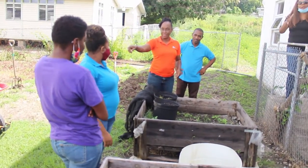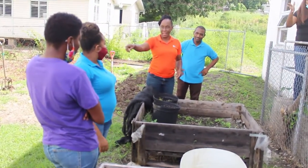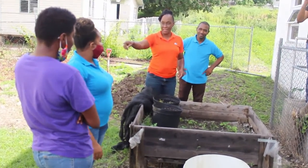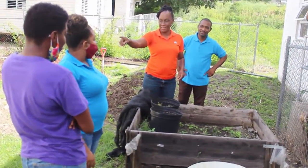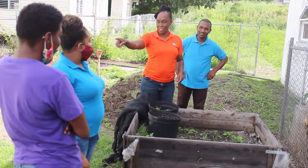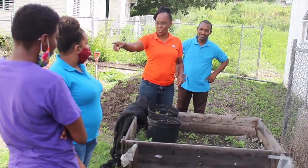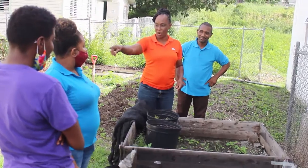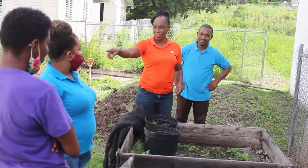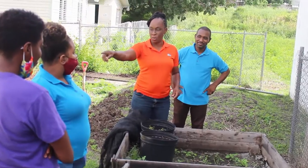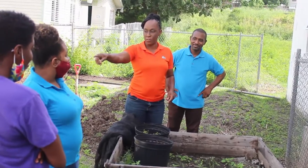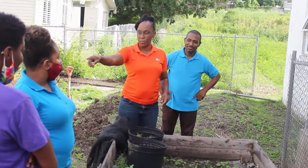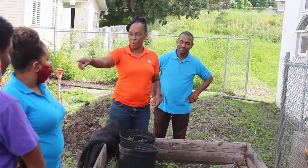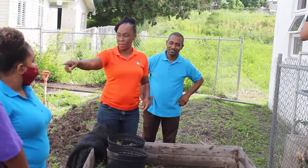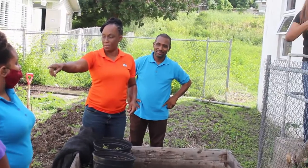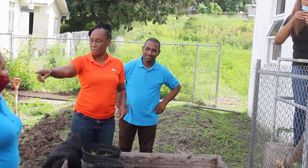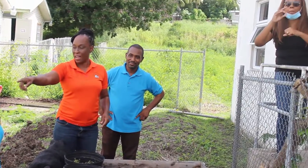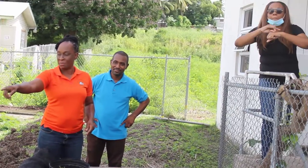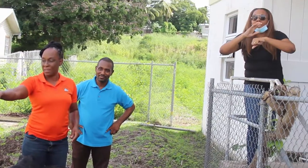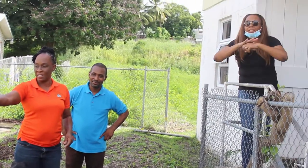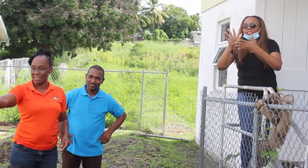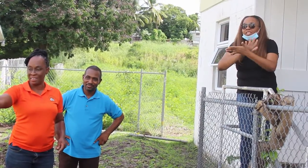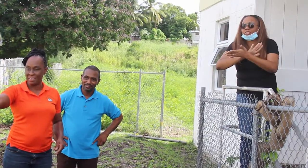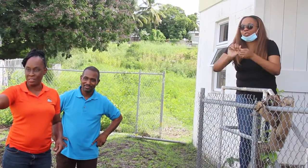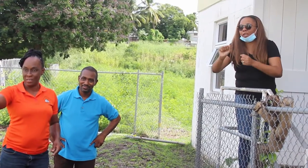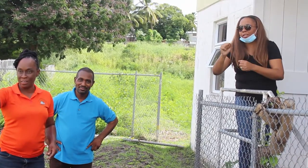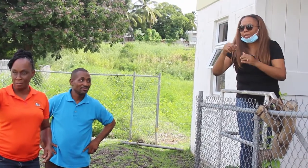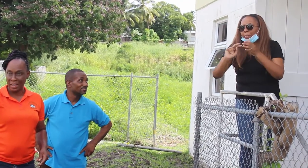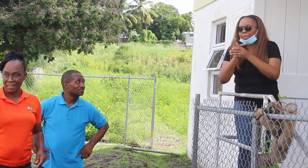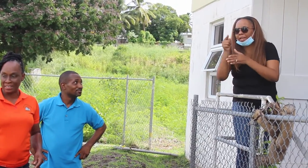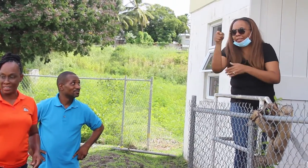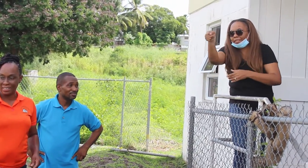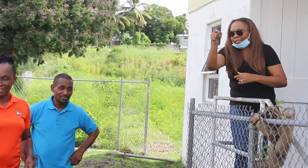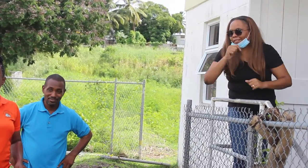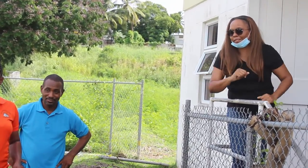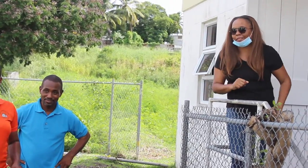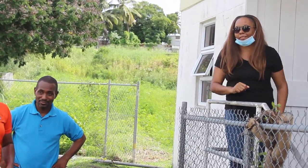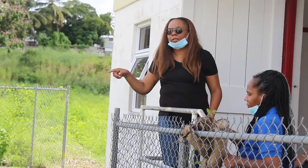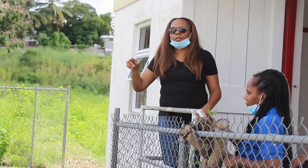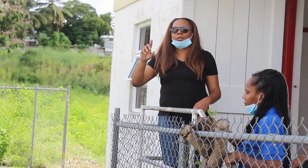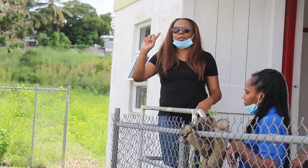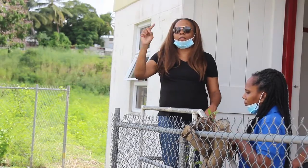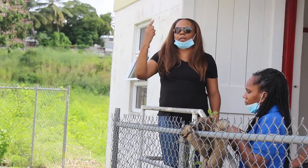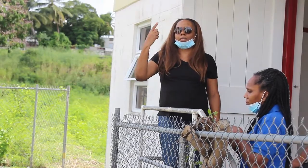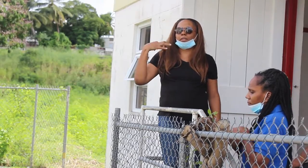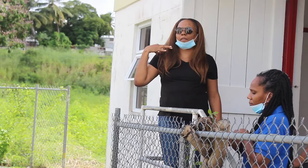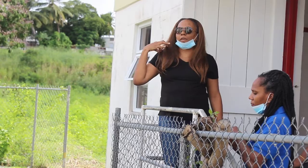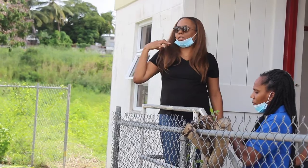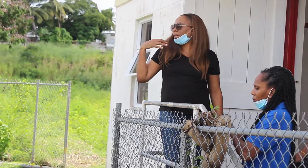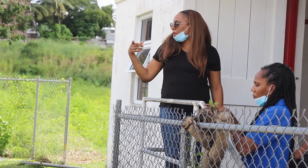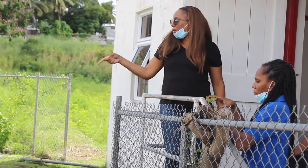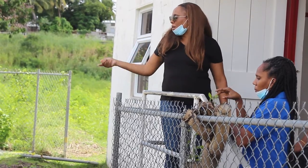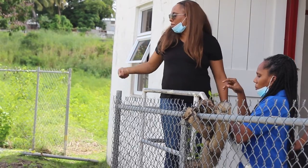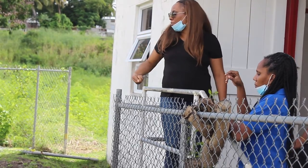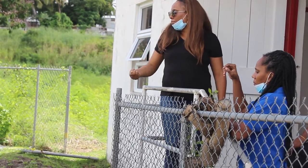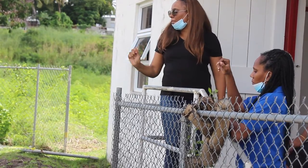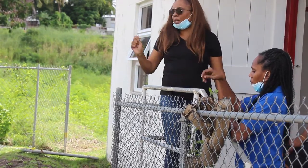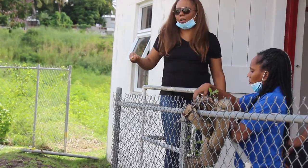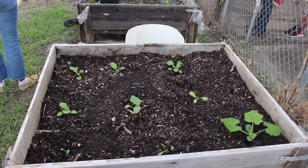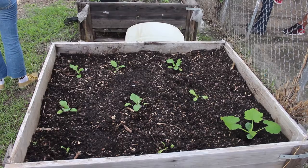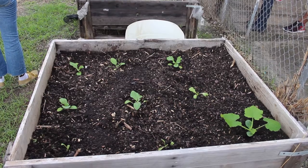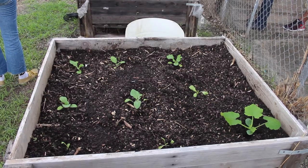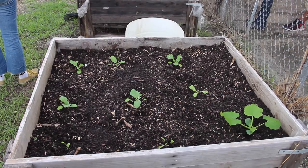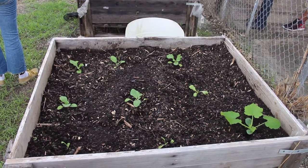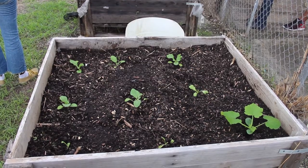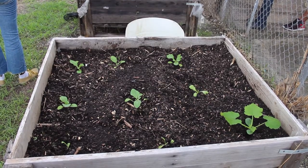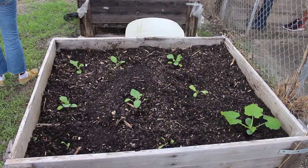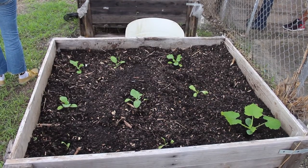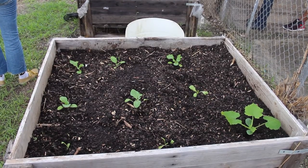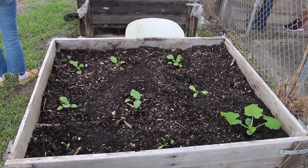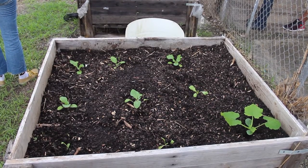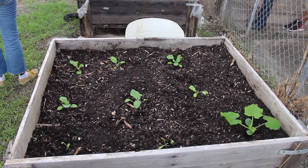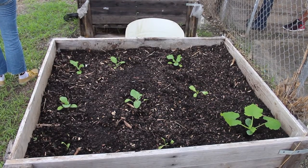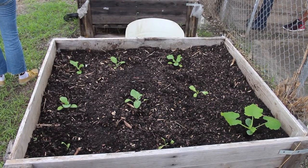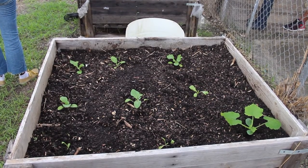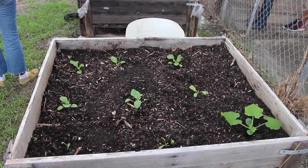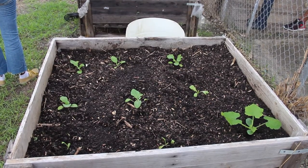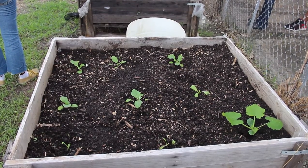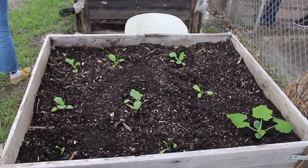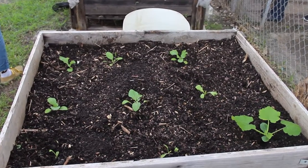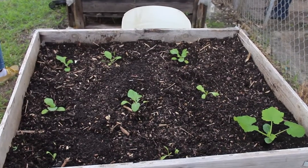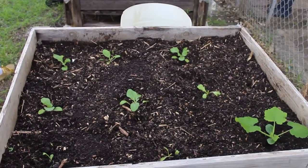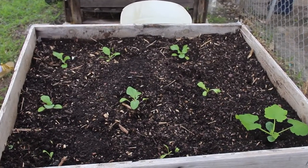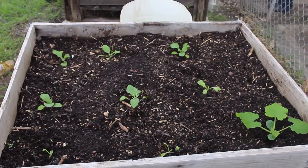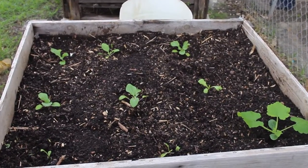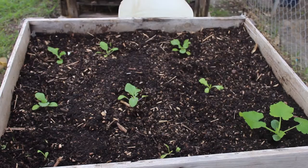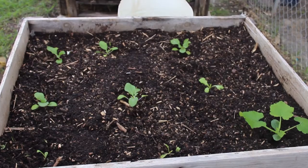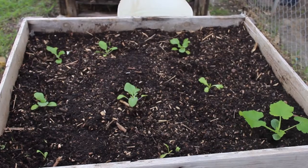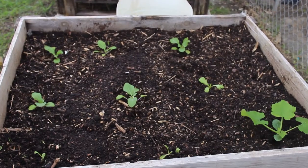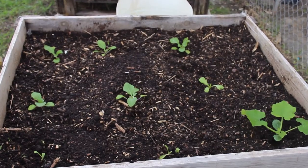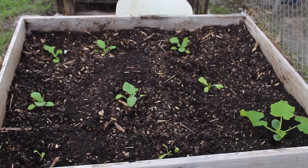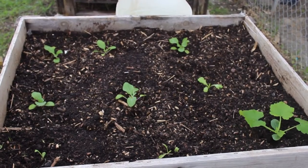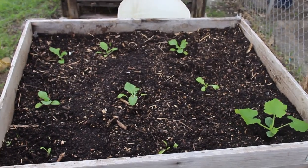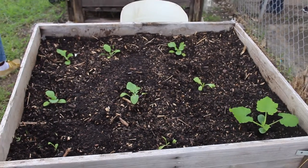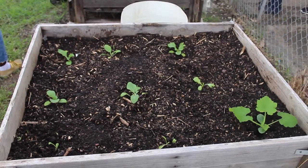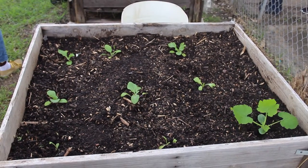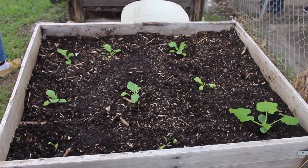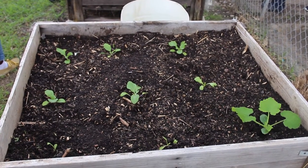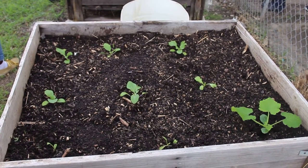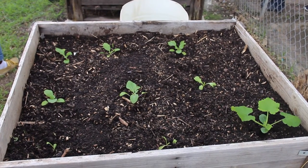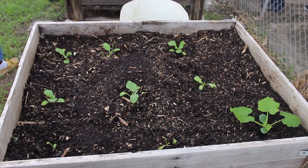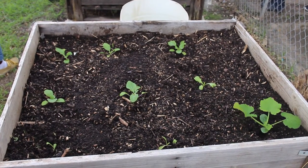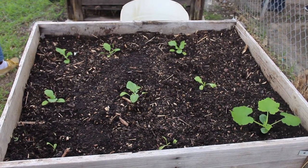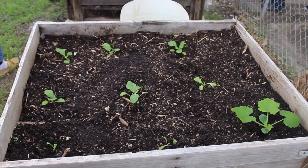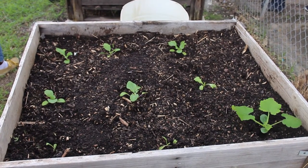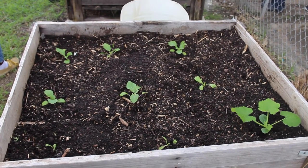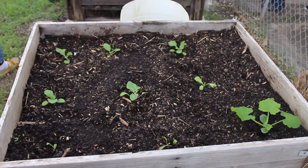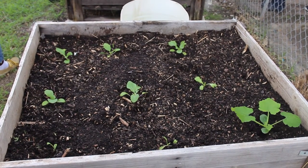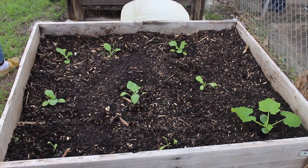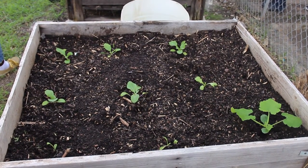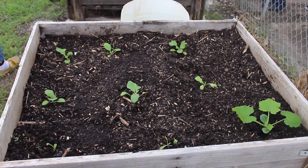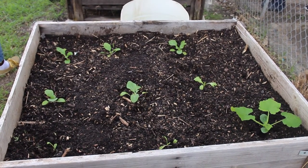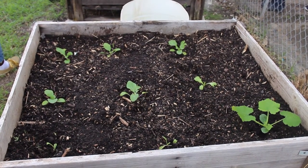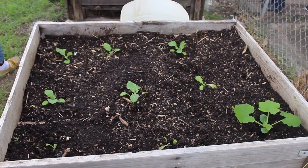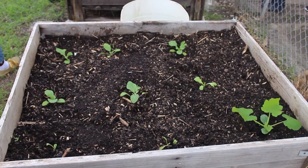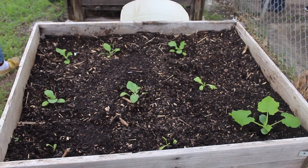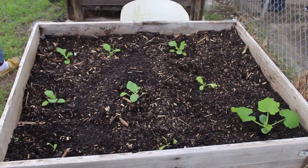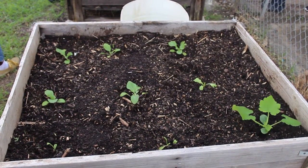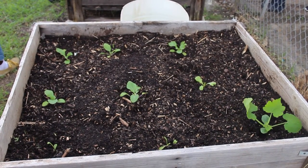that destroyed one of your glass behind there and look back